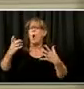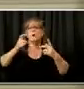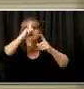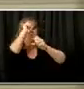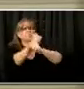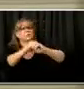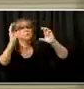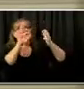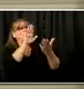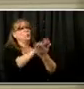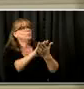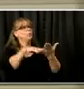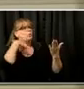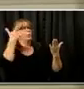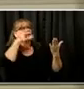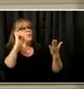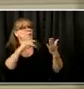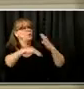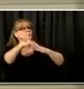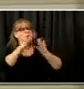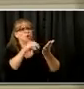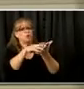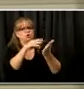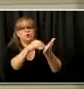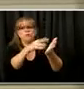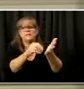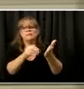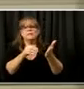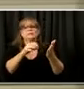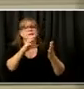providing a sense of safety and comfort to younger kids to provide an anchor in the